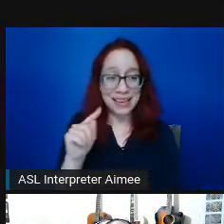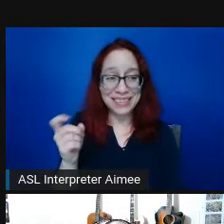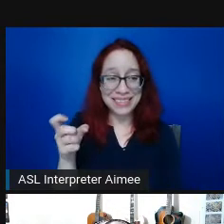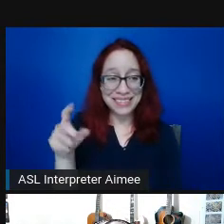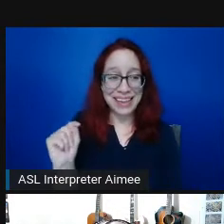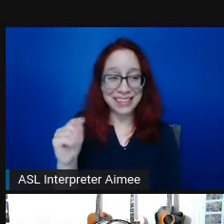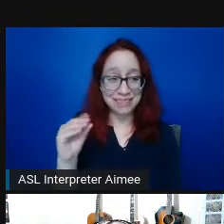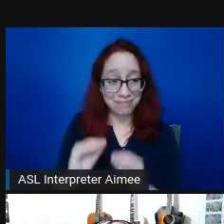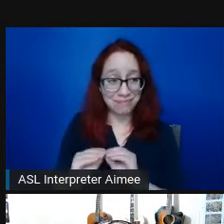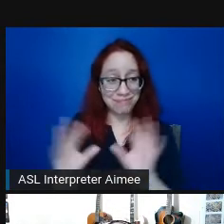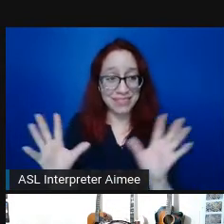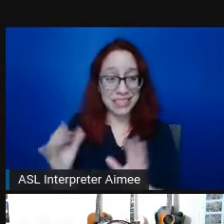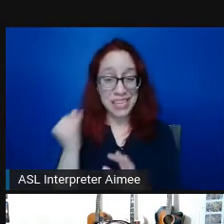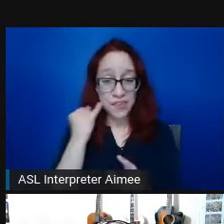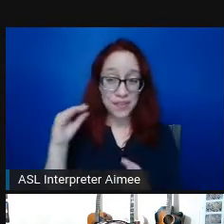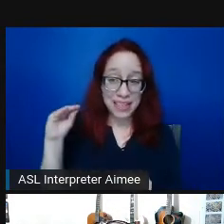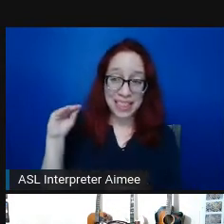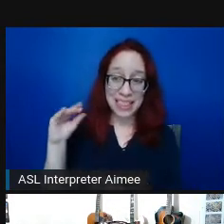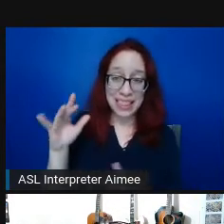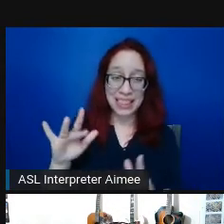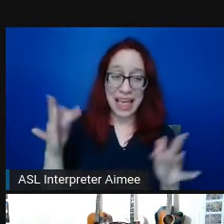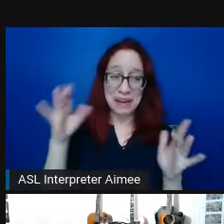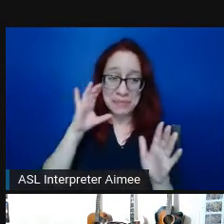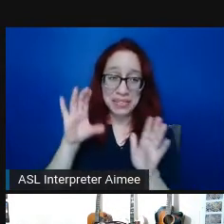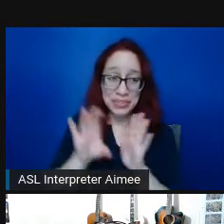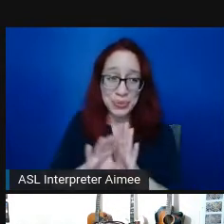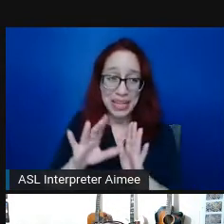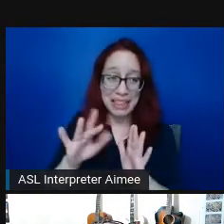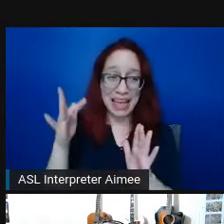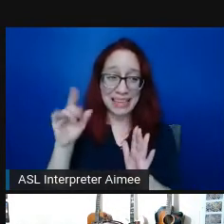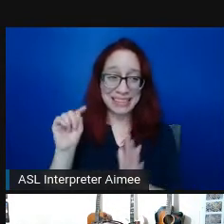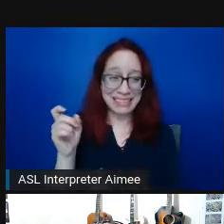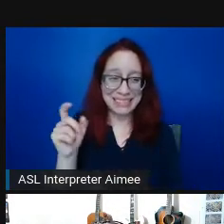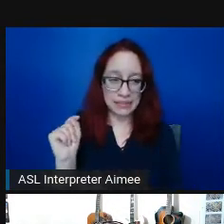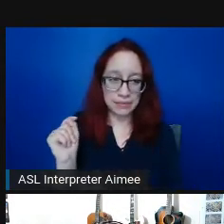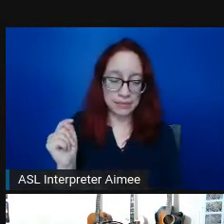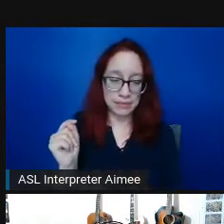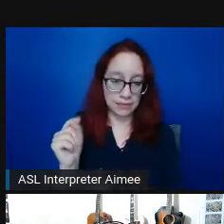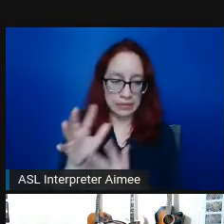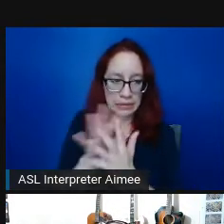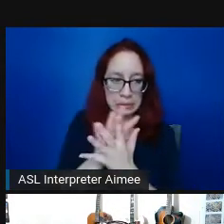if you have a light image with light text, then it can make the text quite difficult to read